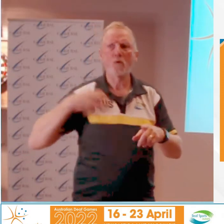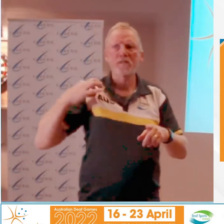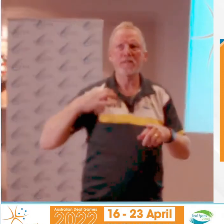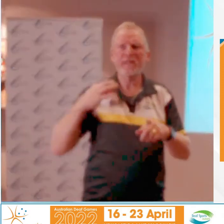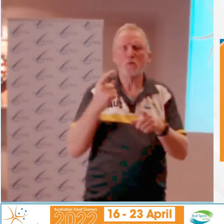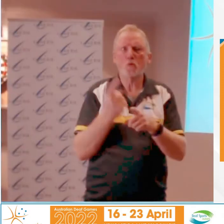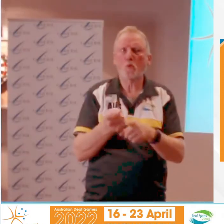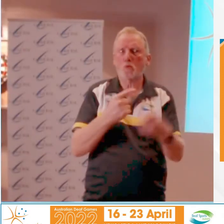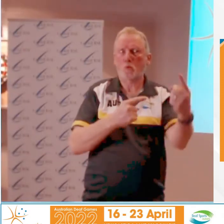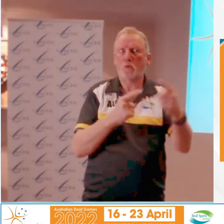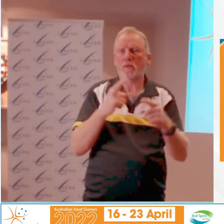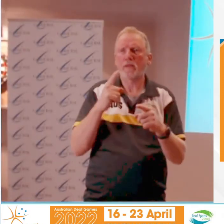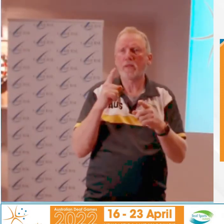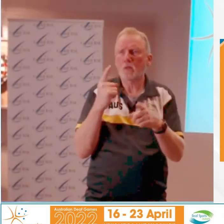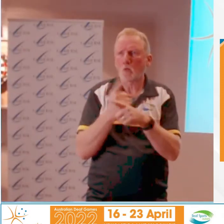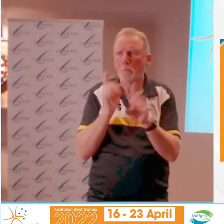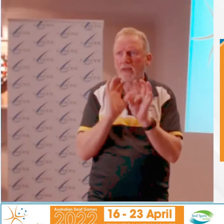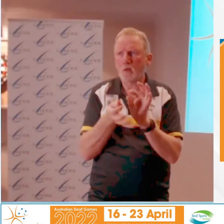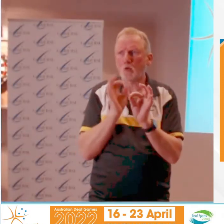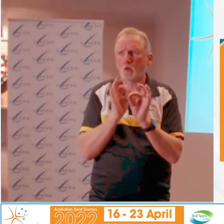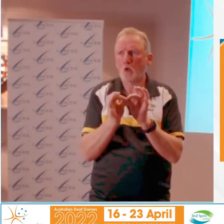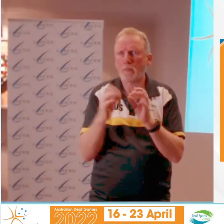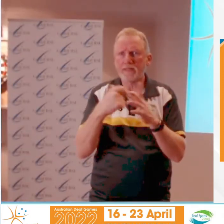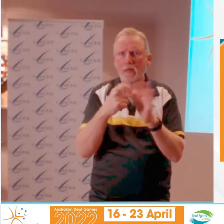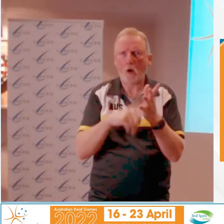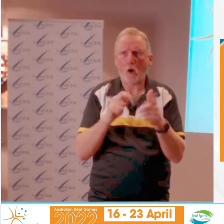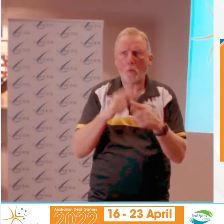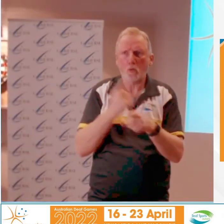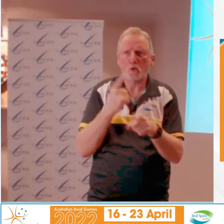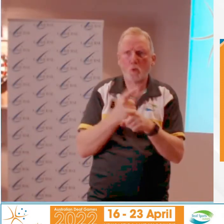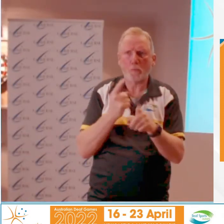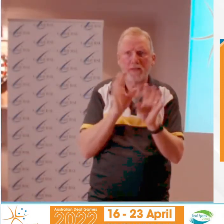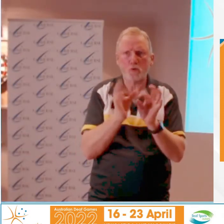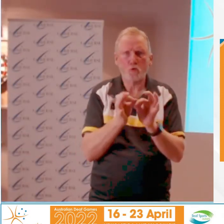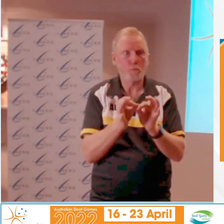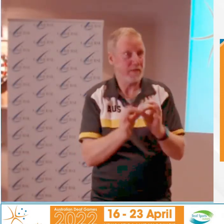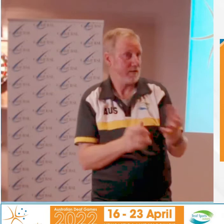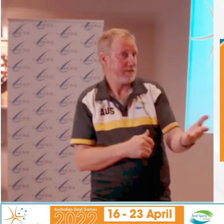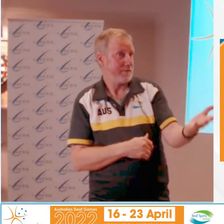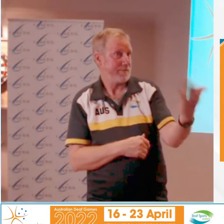before we talk about the volunteer registration i just wanted to talk a little bit we'll get